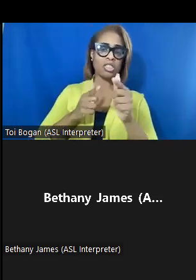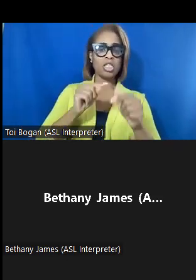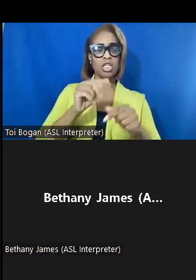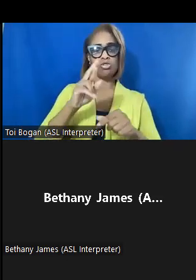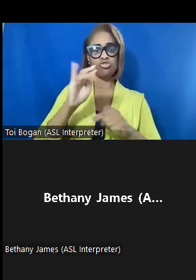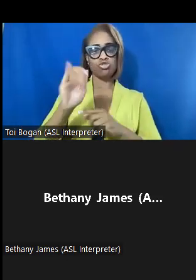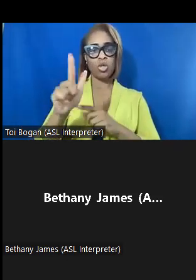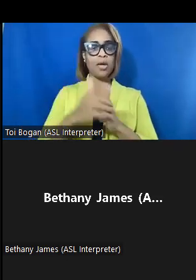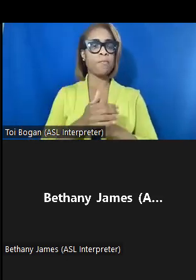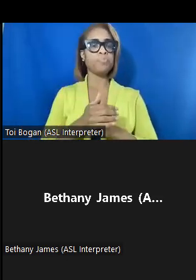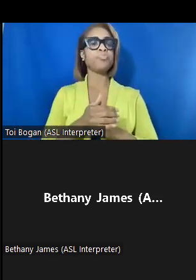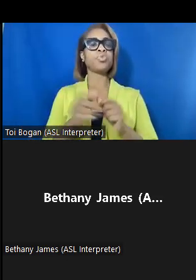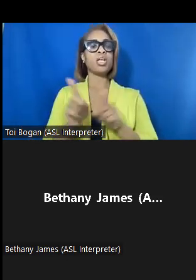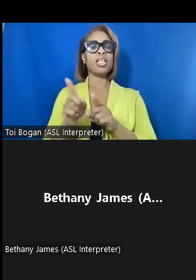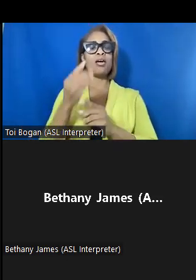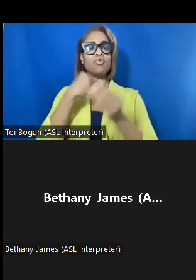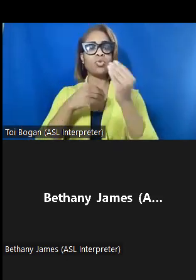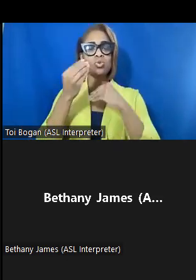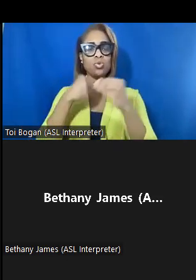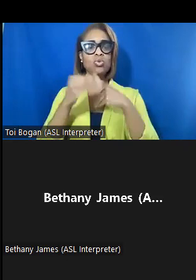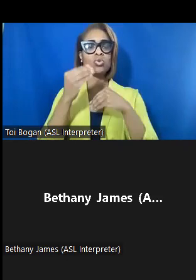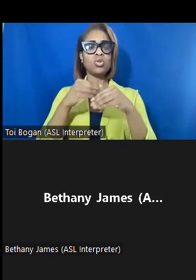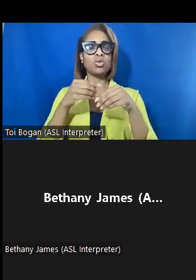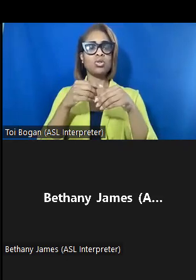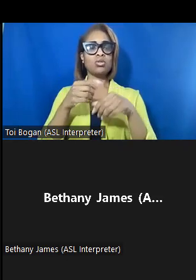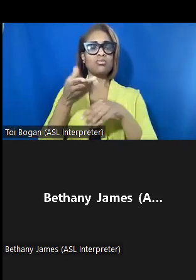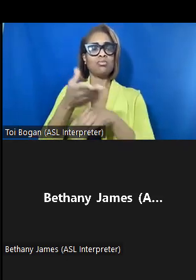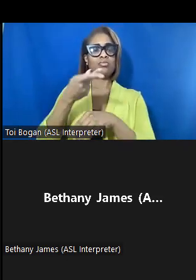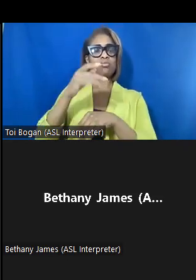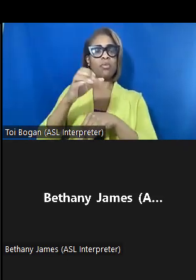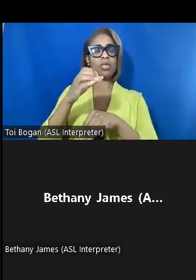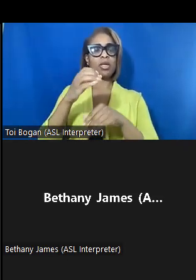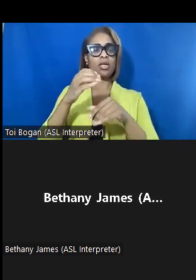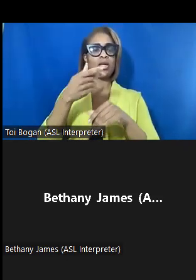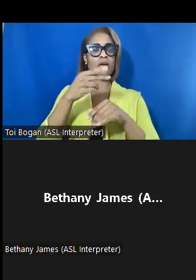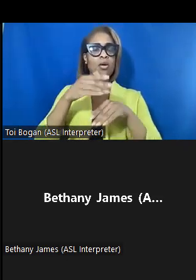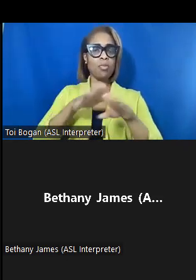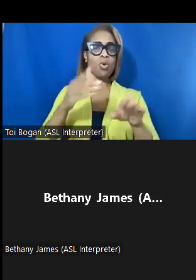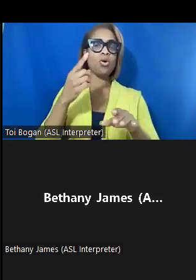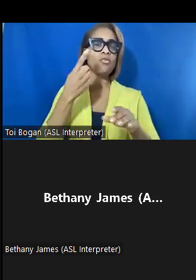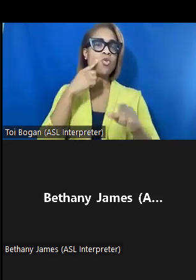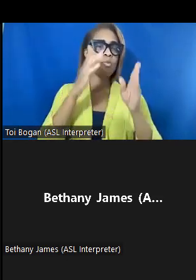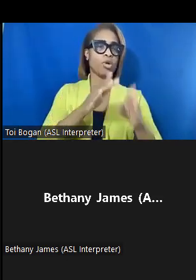And allowing food consumption at a public pool for someone who has to eat small meals in order to control, you know, their medical condition.